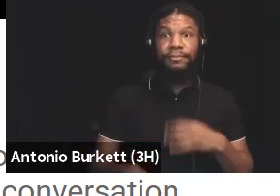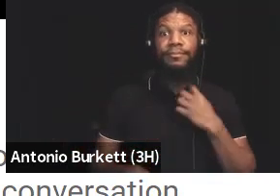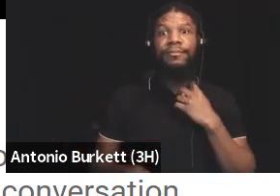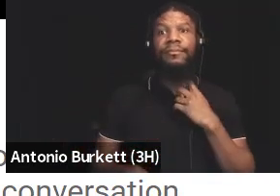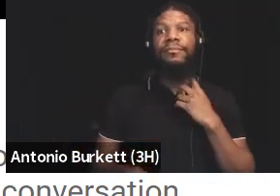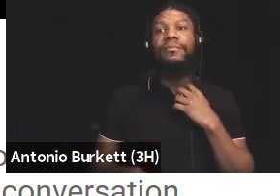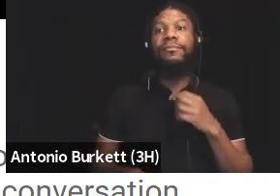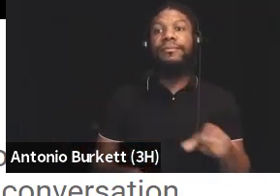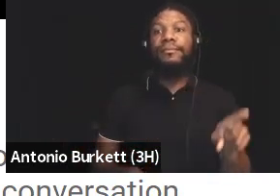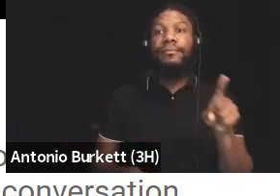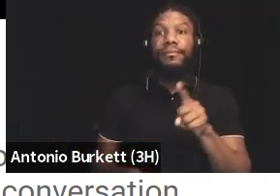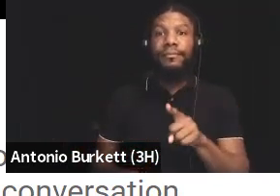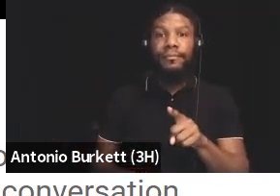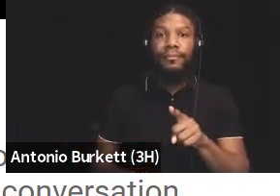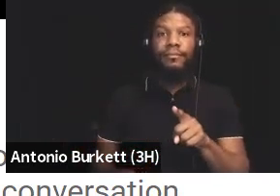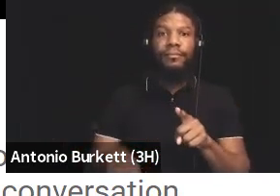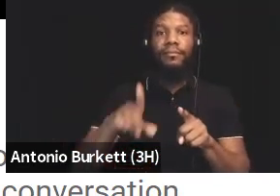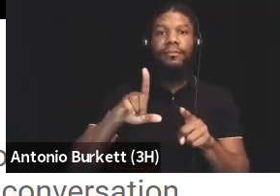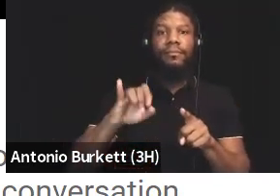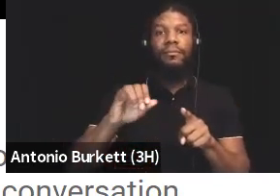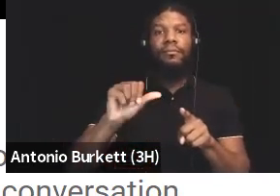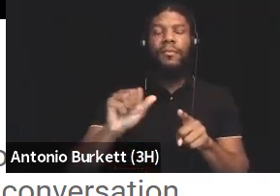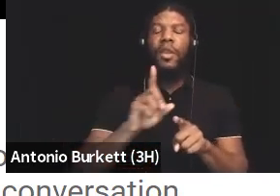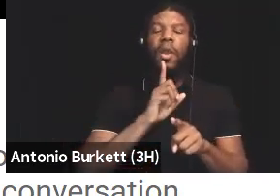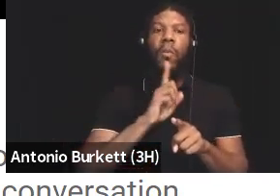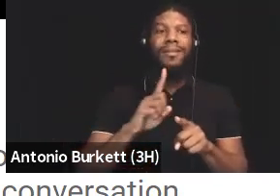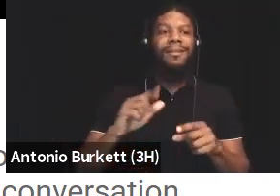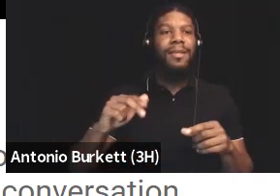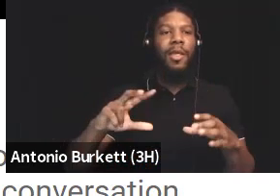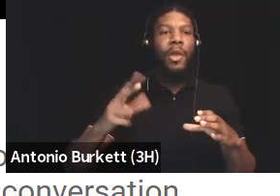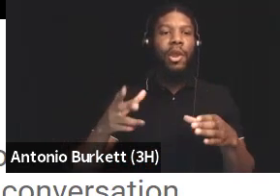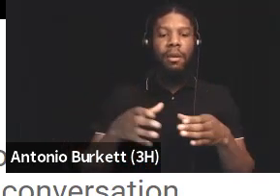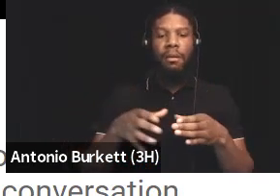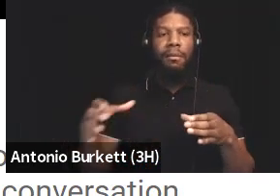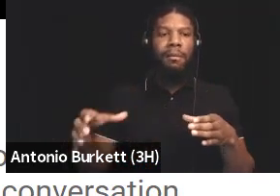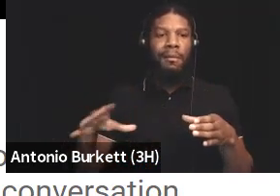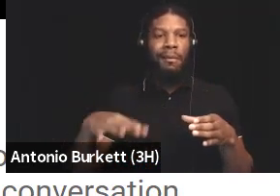such a pleasure for me to work in the third space and to learn from these collaborations.